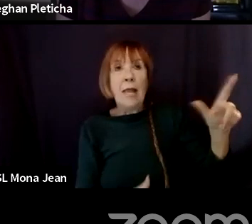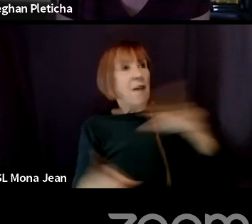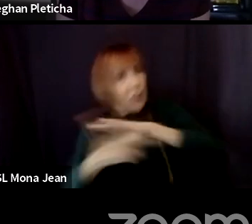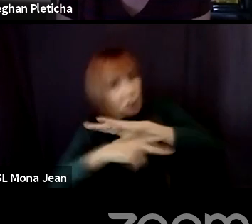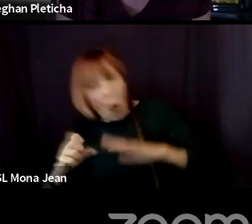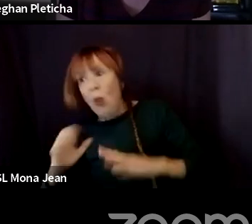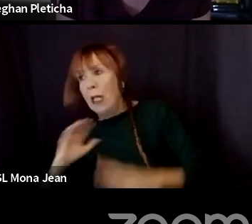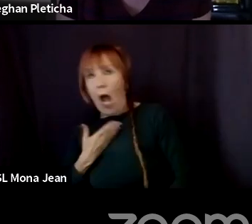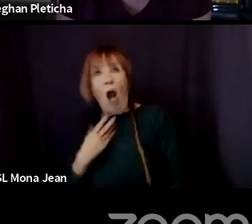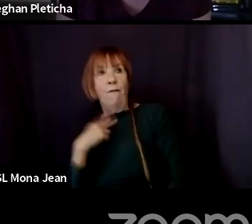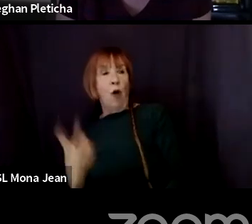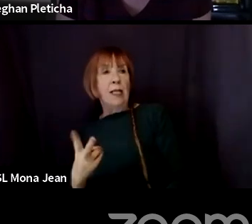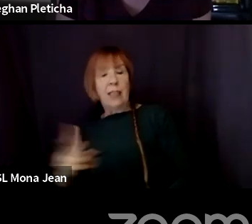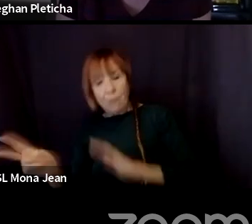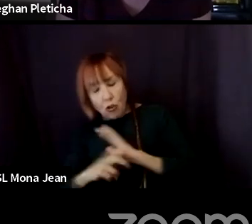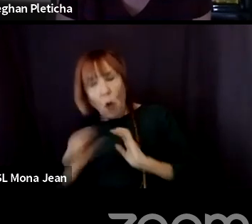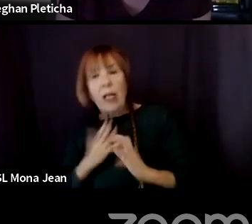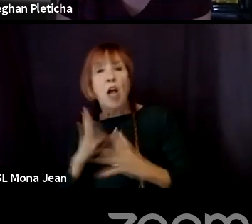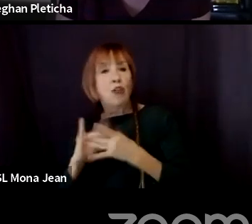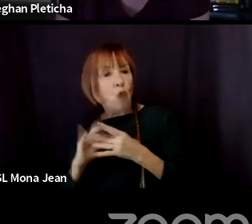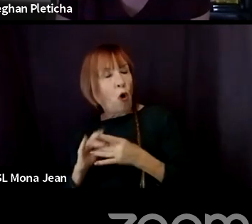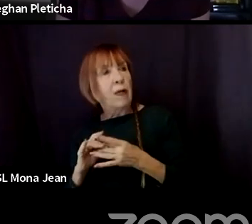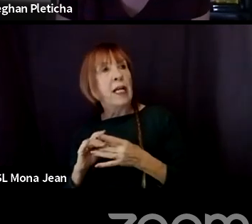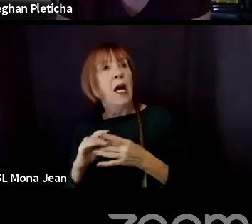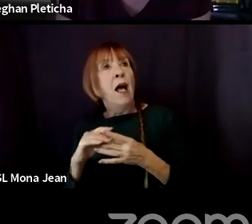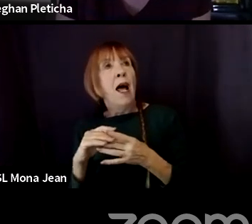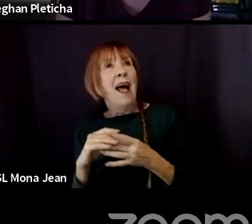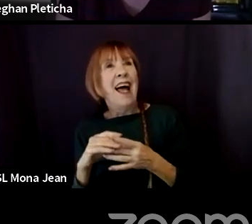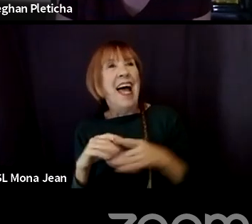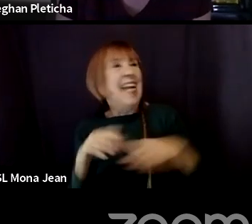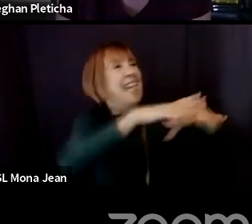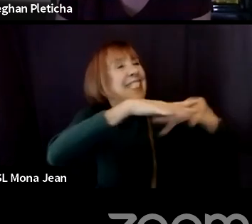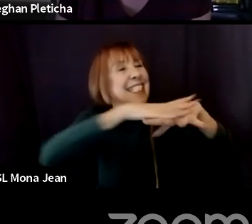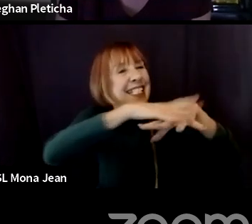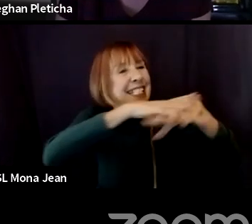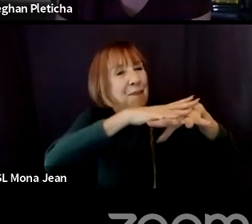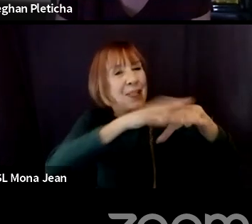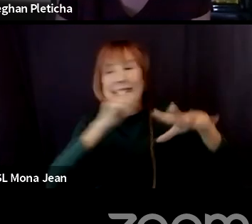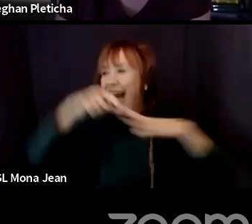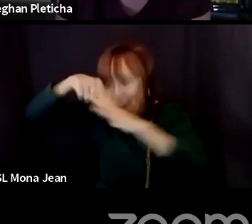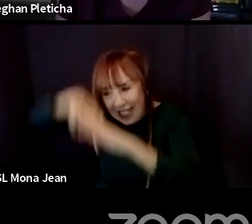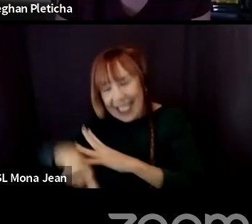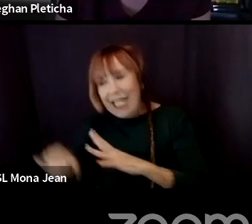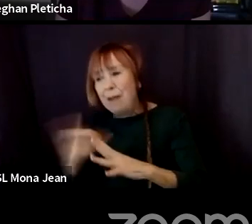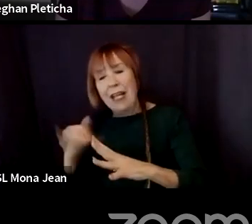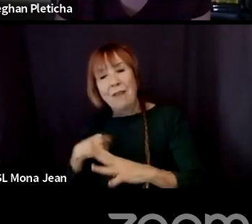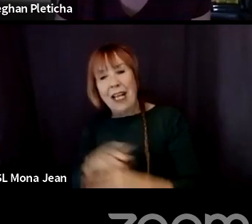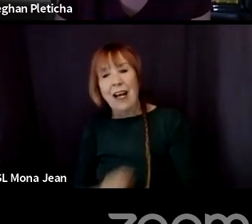and without any names, but it-- Can I piggyback with a little thing off of that. I'm sorry. Okay.